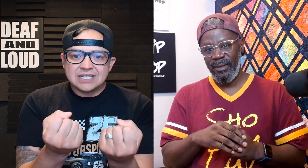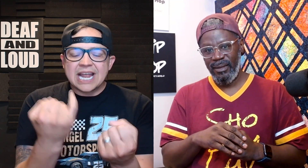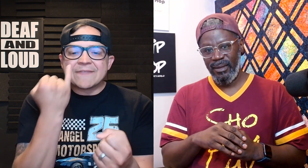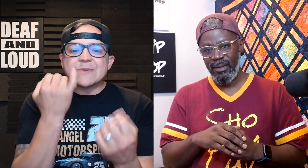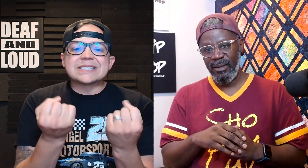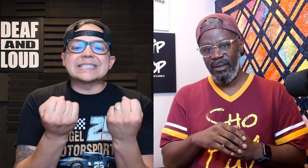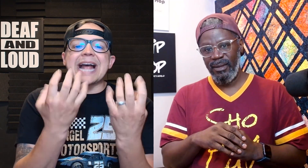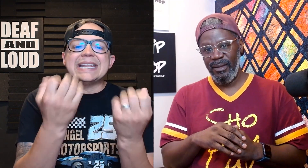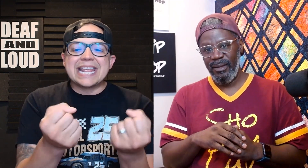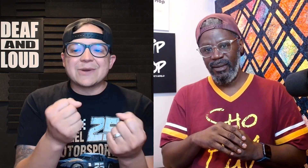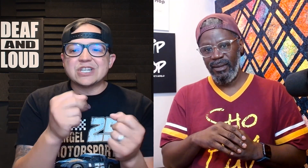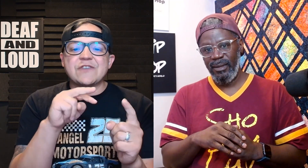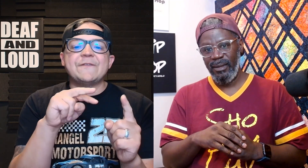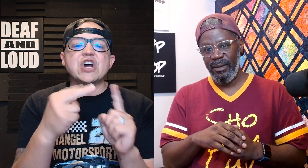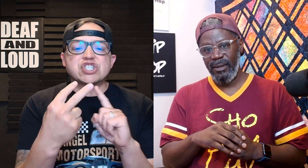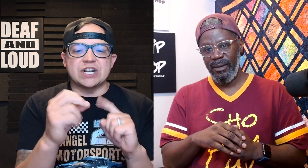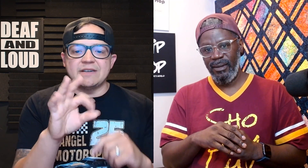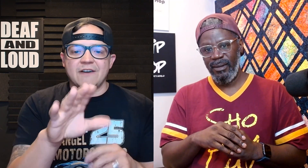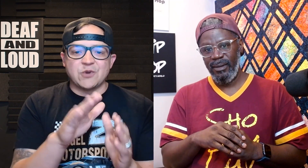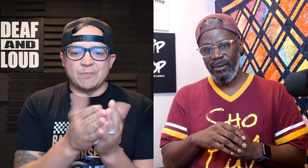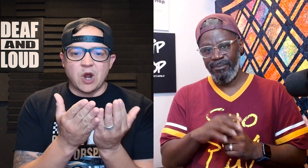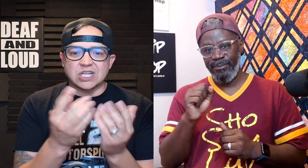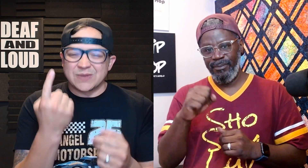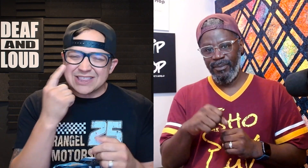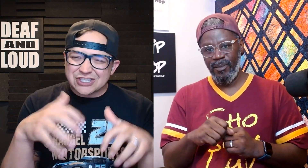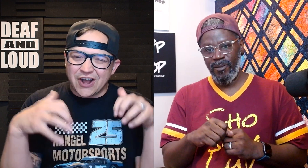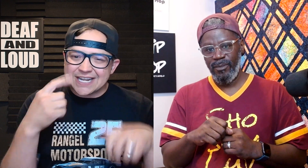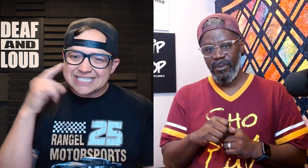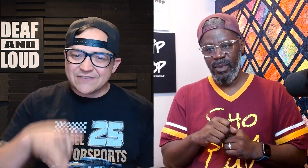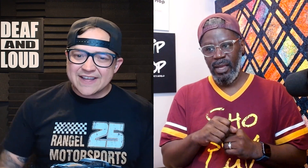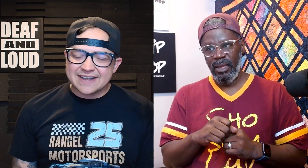If there was a sign language version of your book, do you think there's an audience for that?